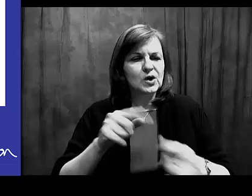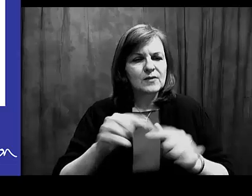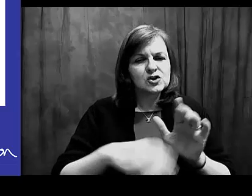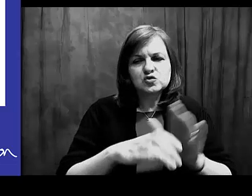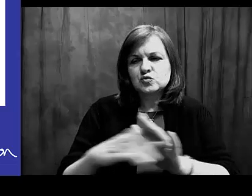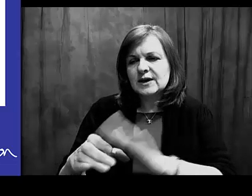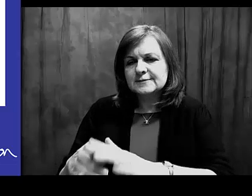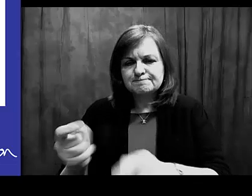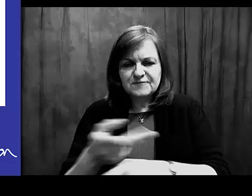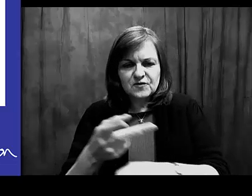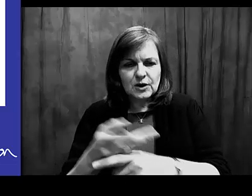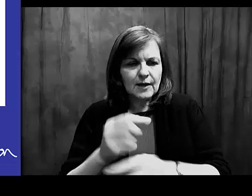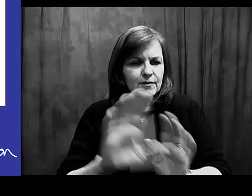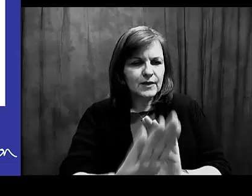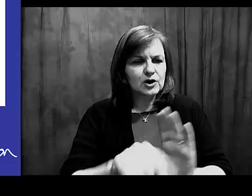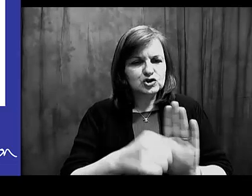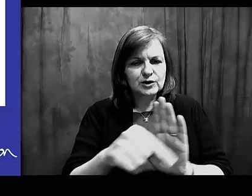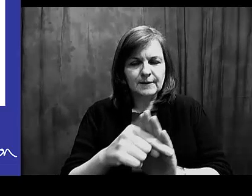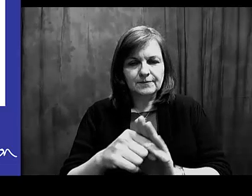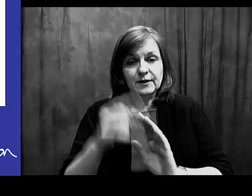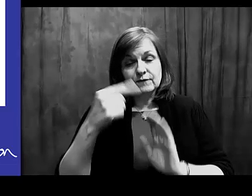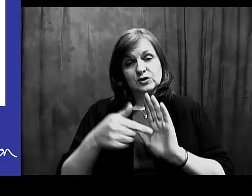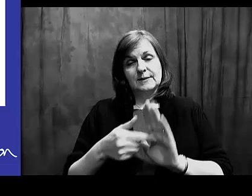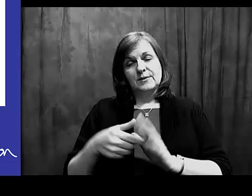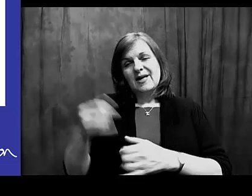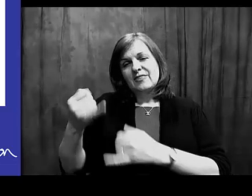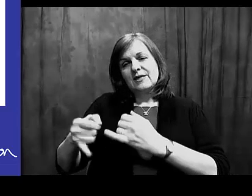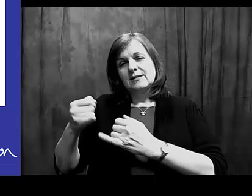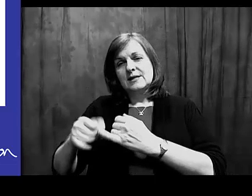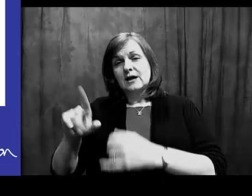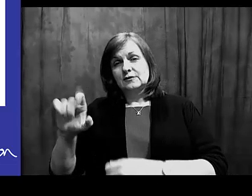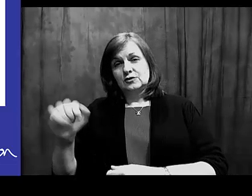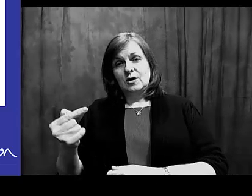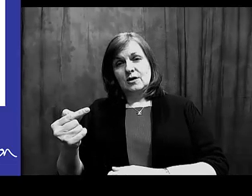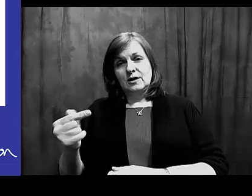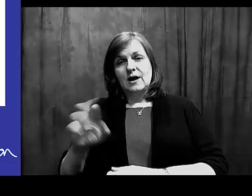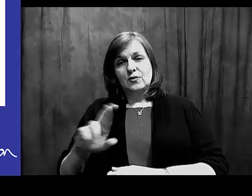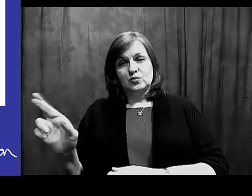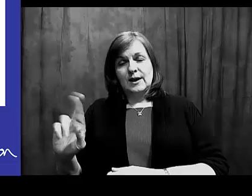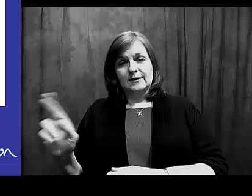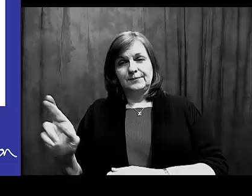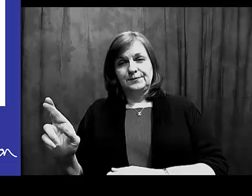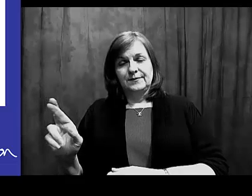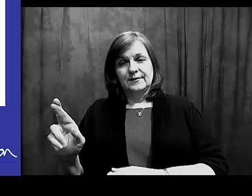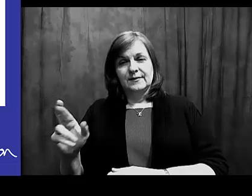considering their traits so one dog -- this last one over here {right side}